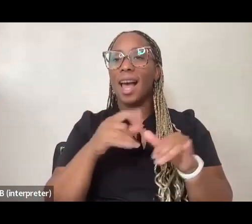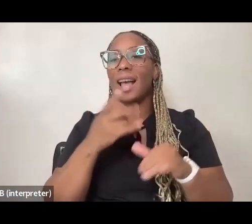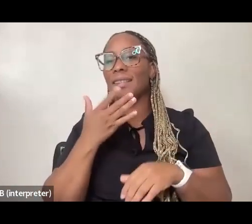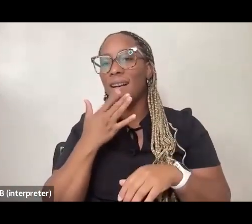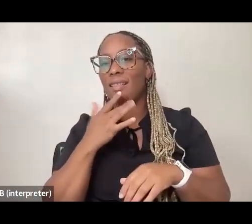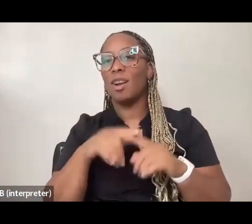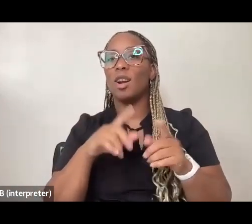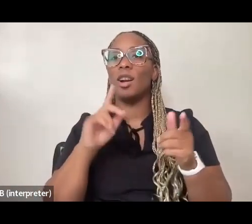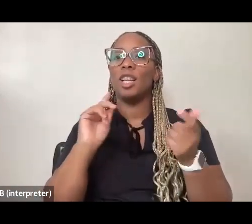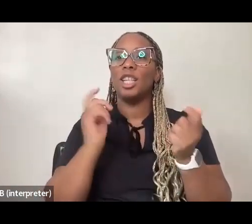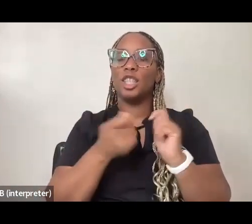change the positioning of the captions.